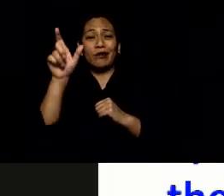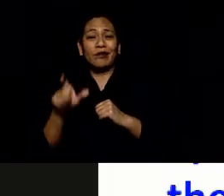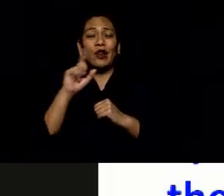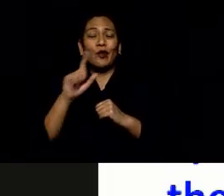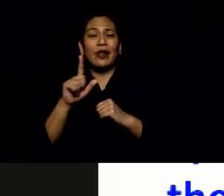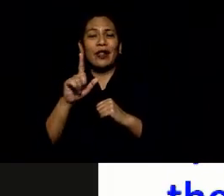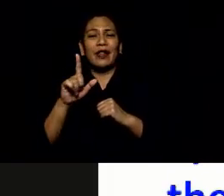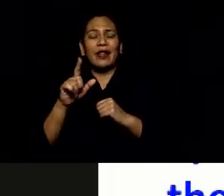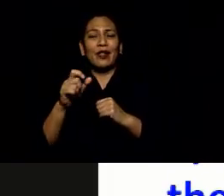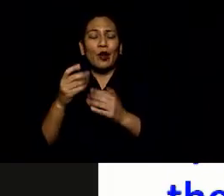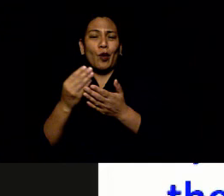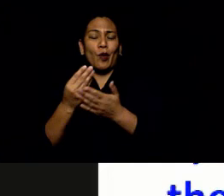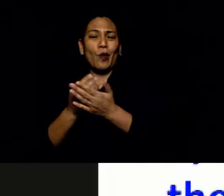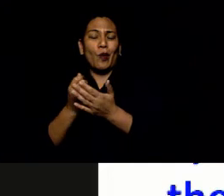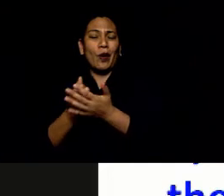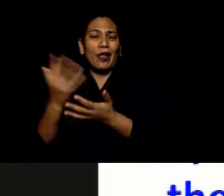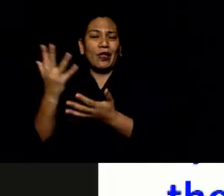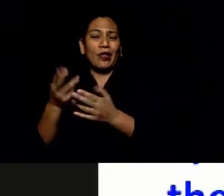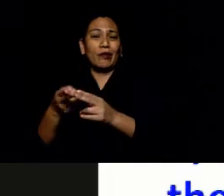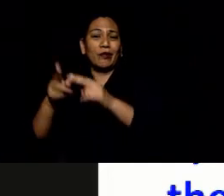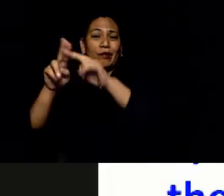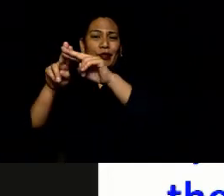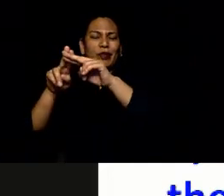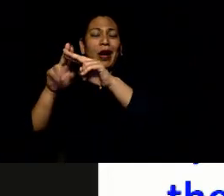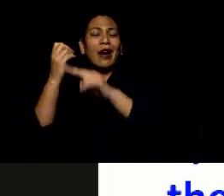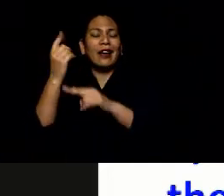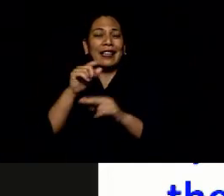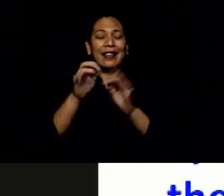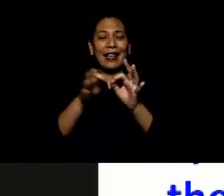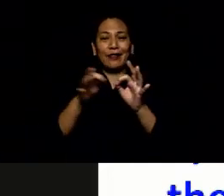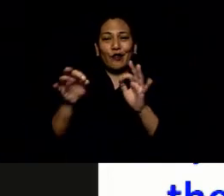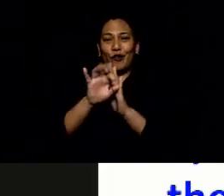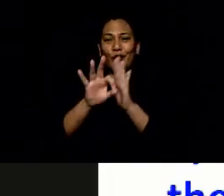So each time you go up, one of those notches, you're actually talking